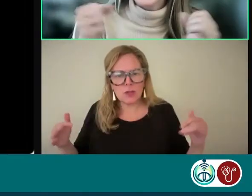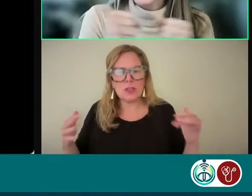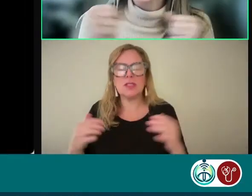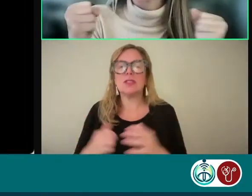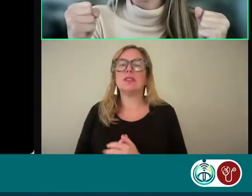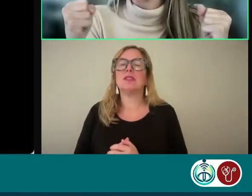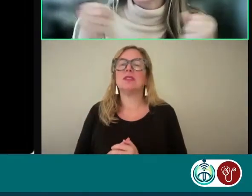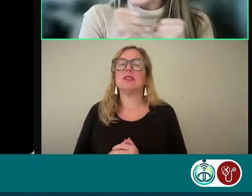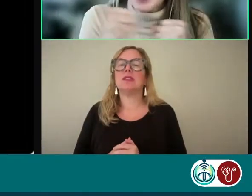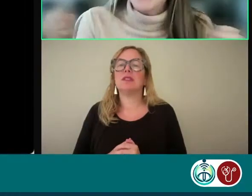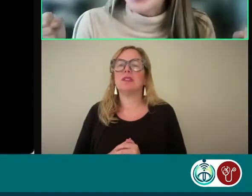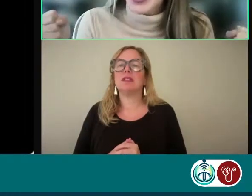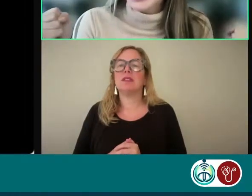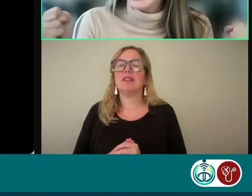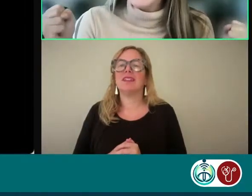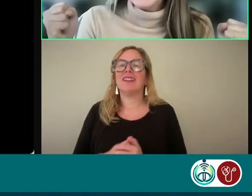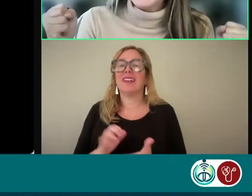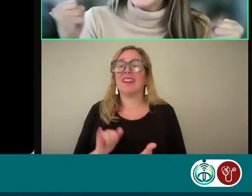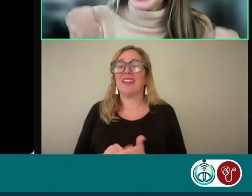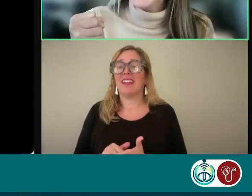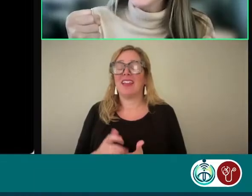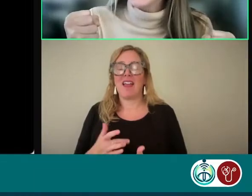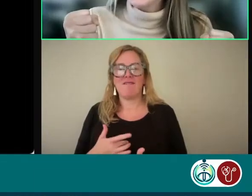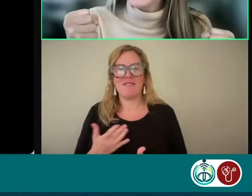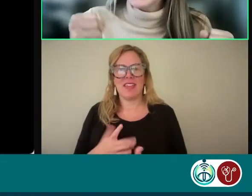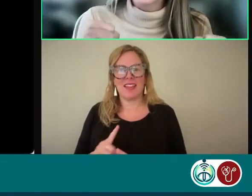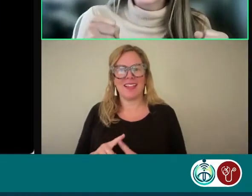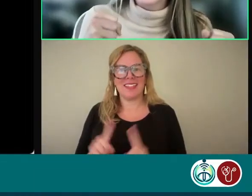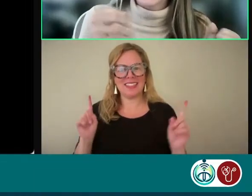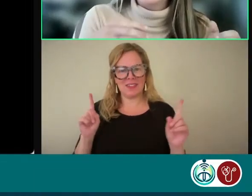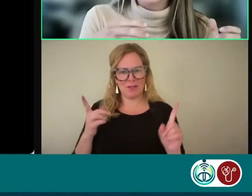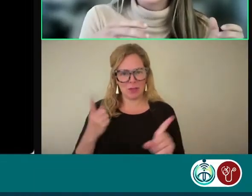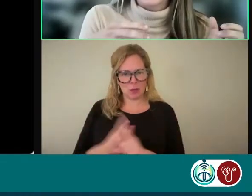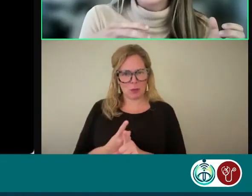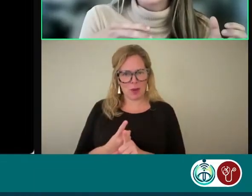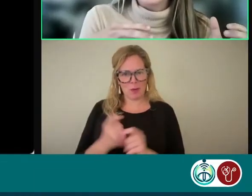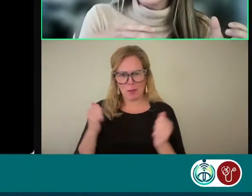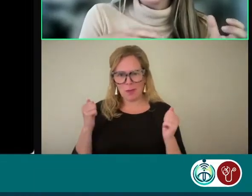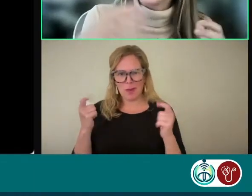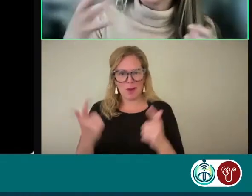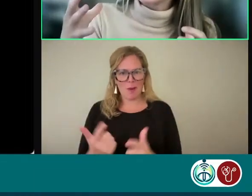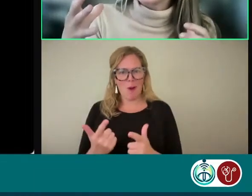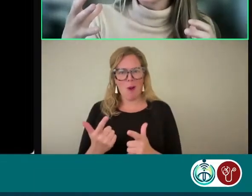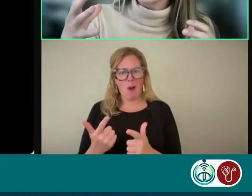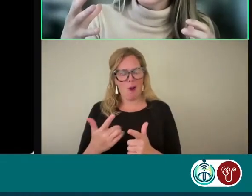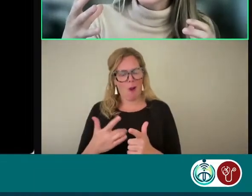the cardinal thing that everybody can connect to. And I think that oftentimes, non-disabled society